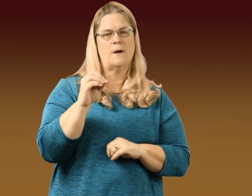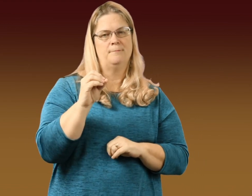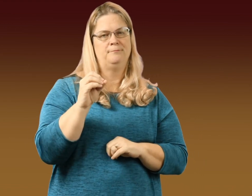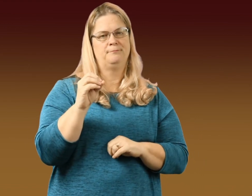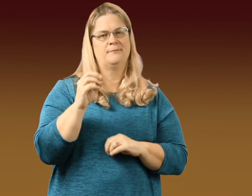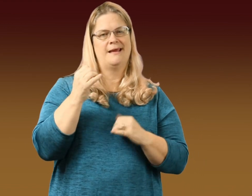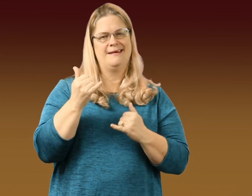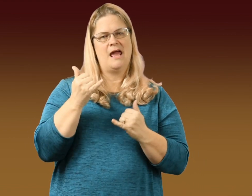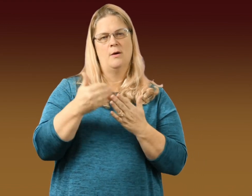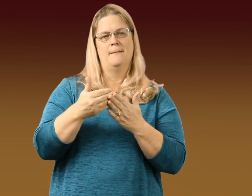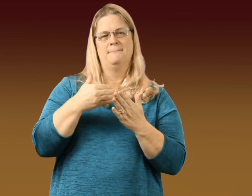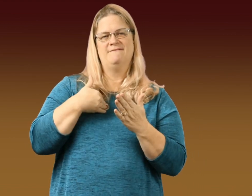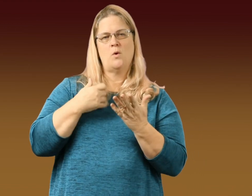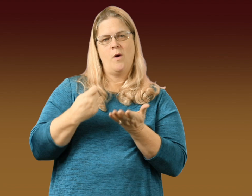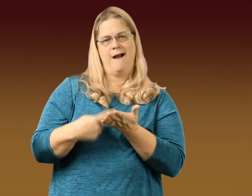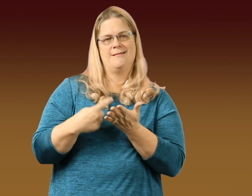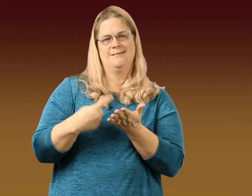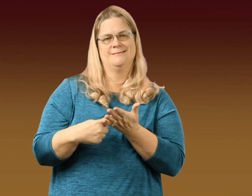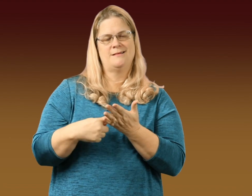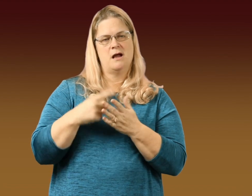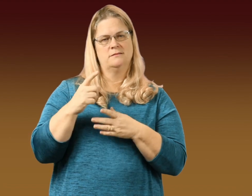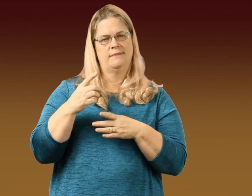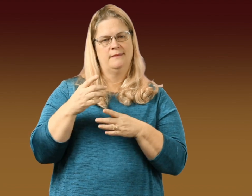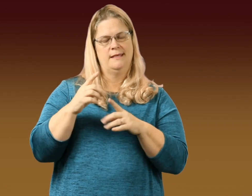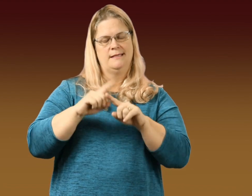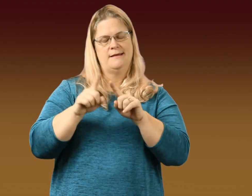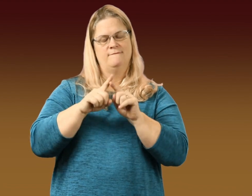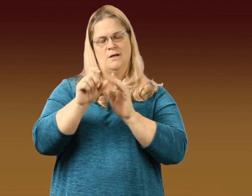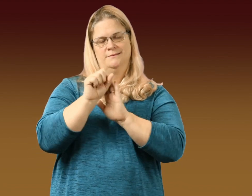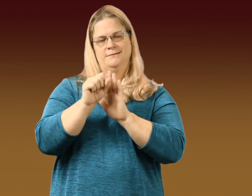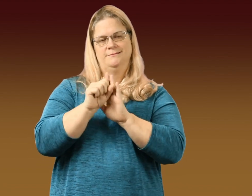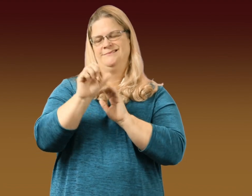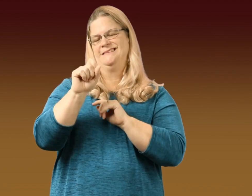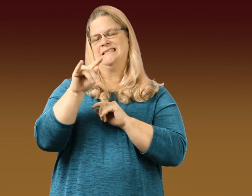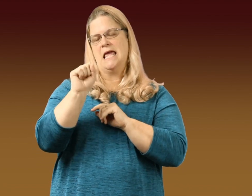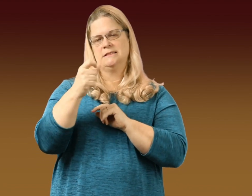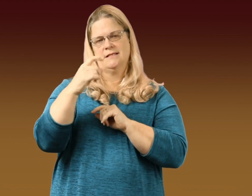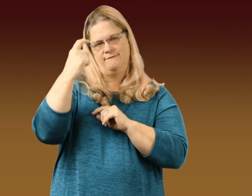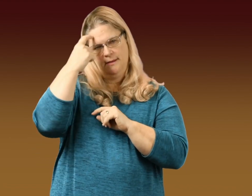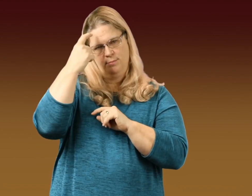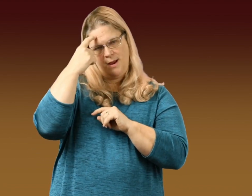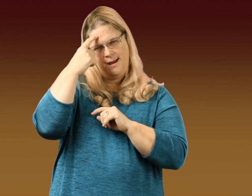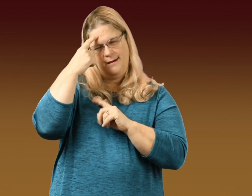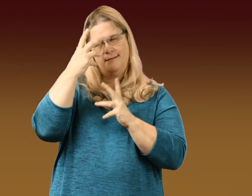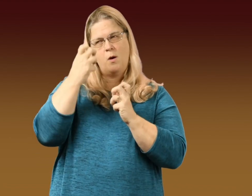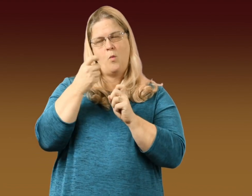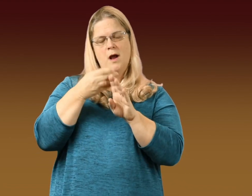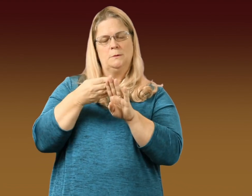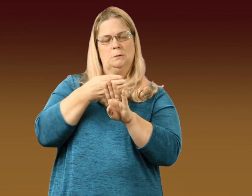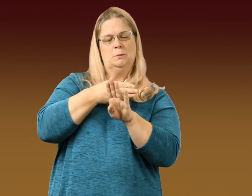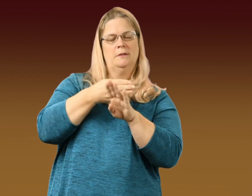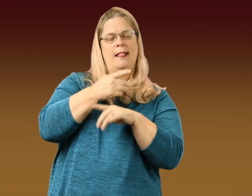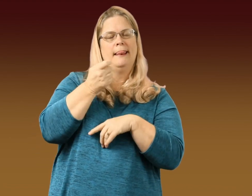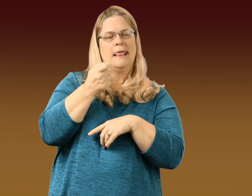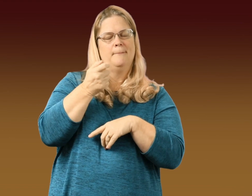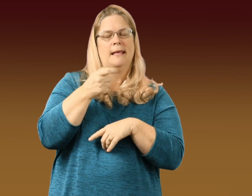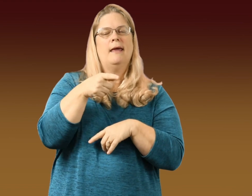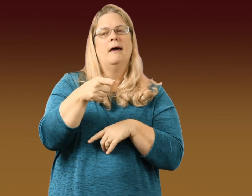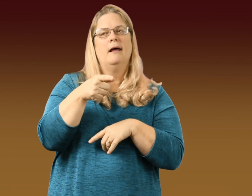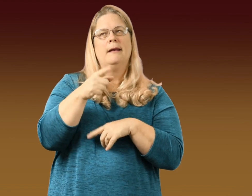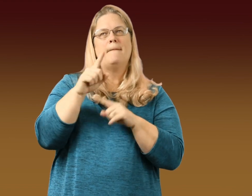So before I discuss the different states of the brain, I want to backtrack a little bit,